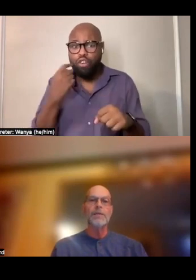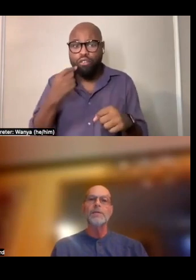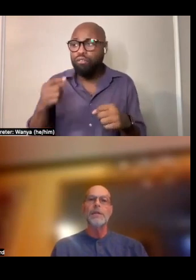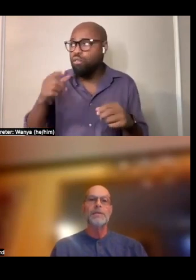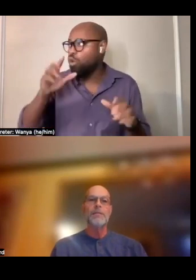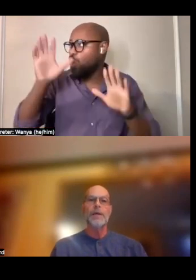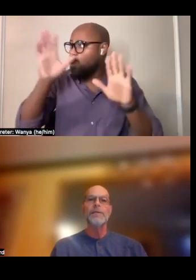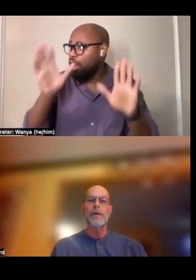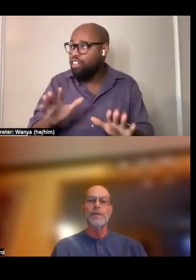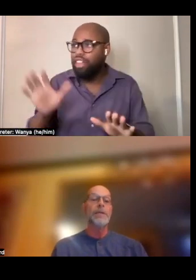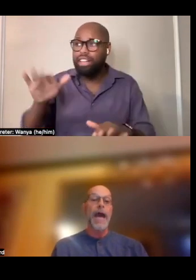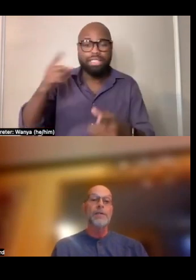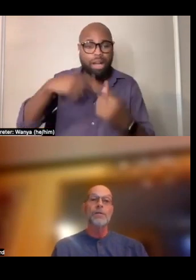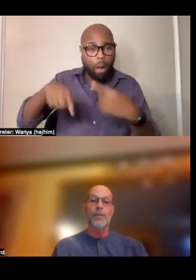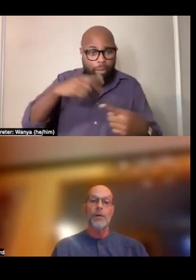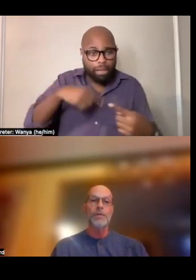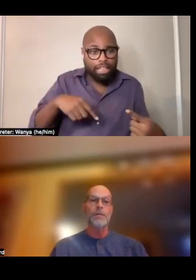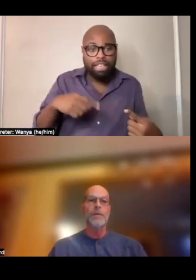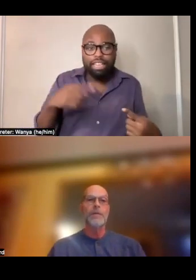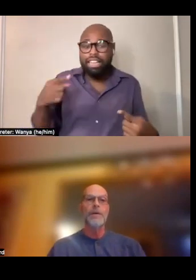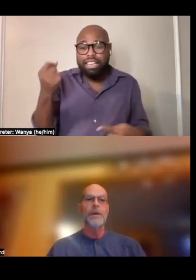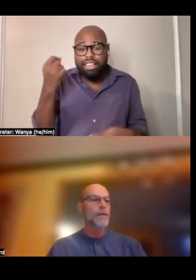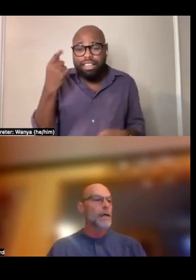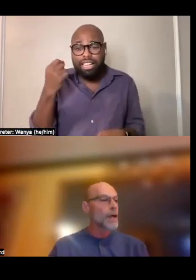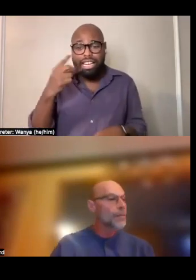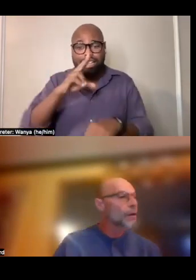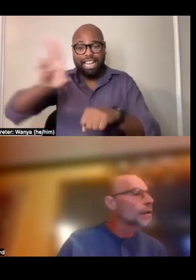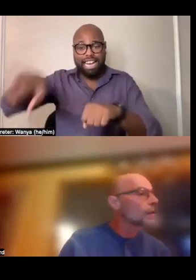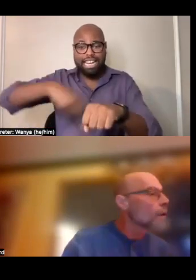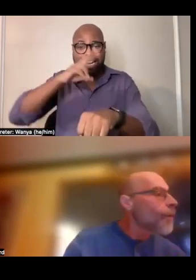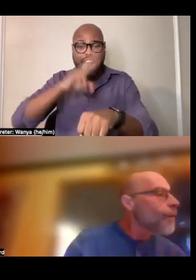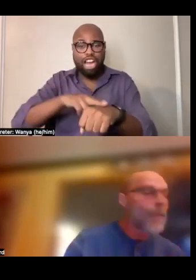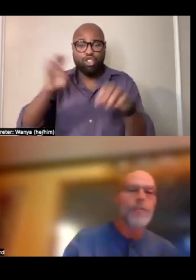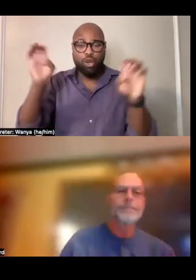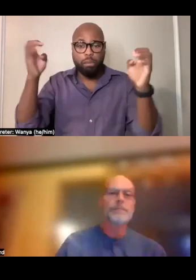It just needs to be a national emergency. Next slide, please.